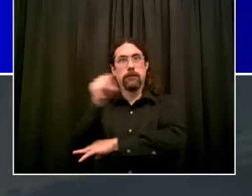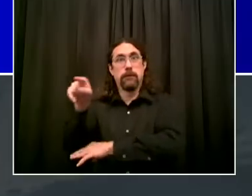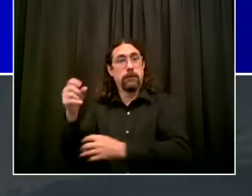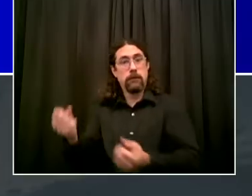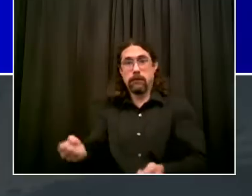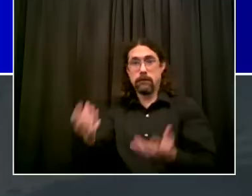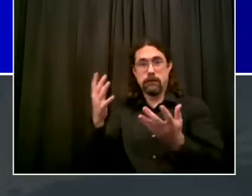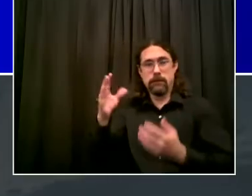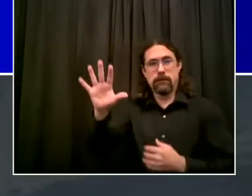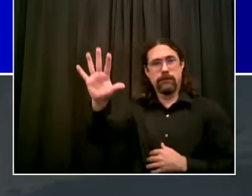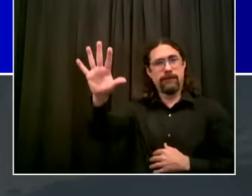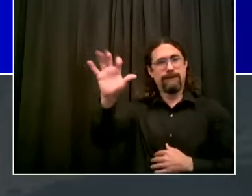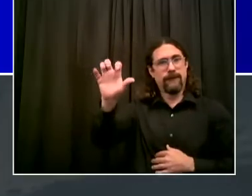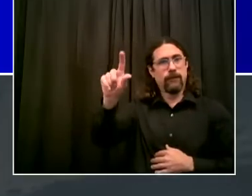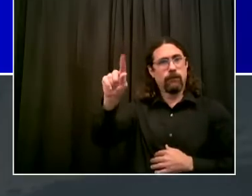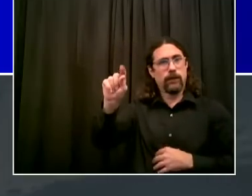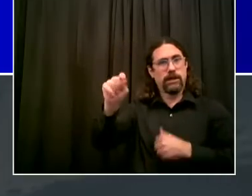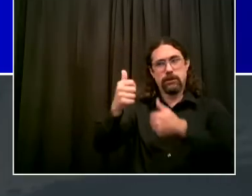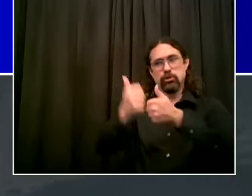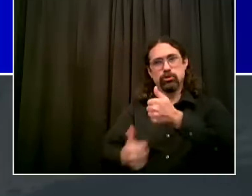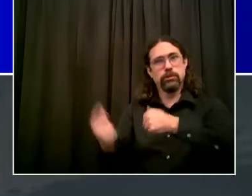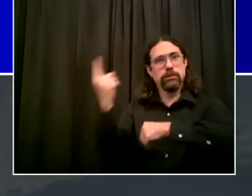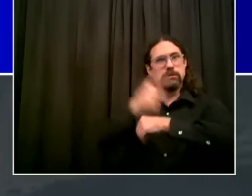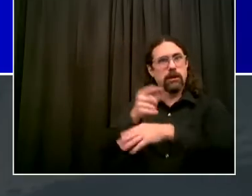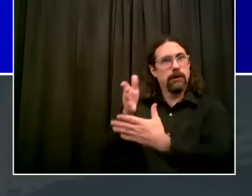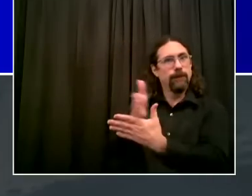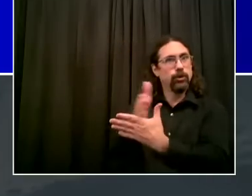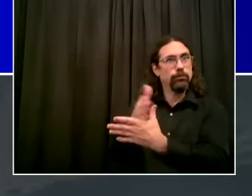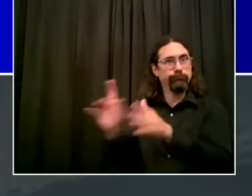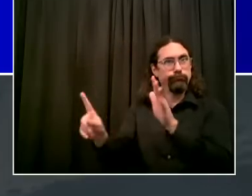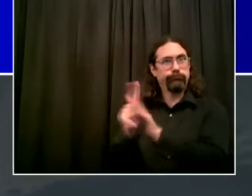550 CASES. TODAY'S REPORT IS 520 CASES.